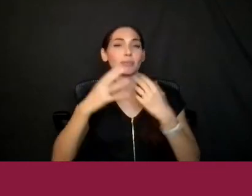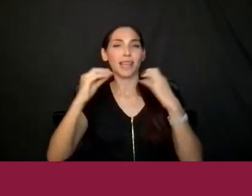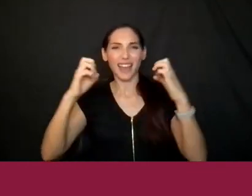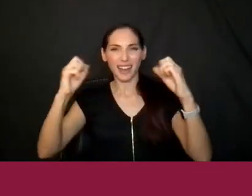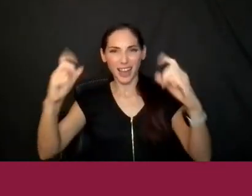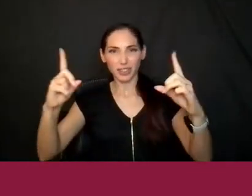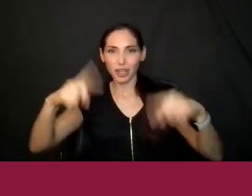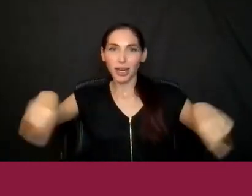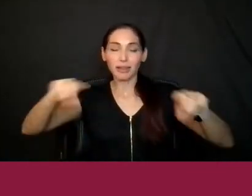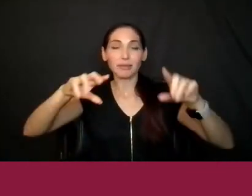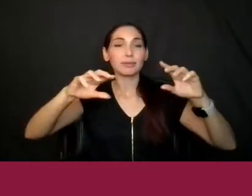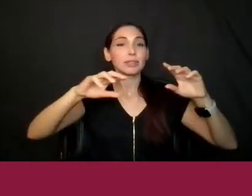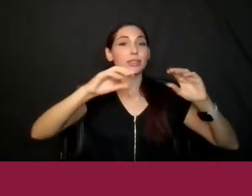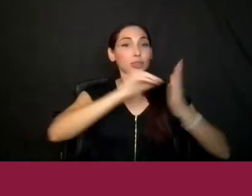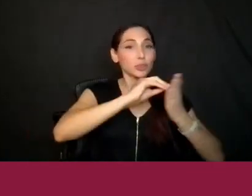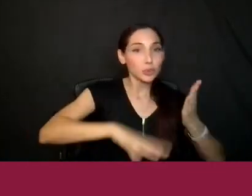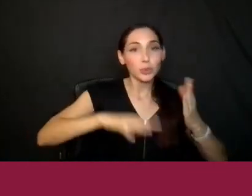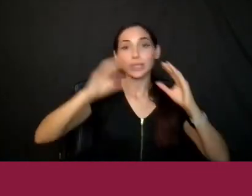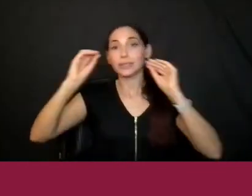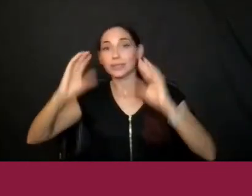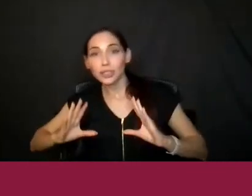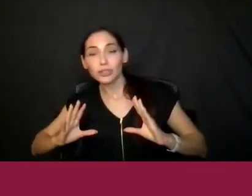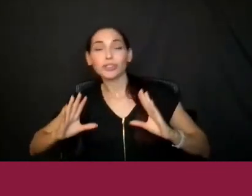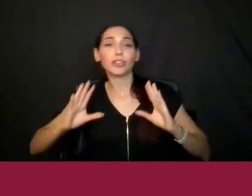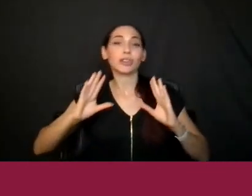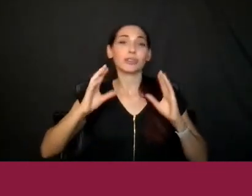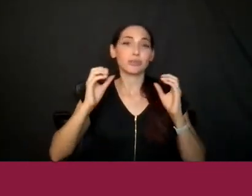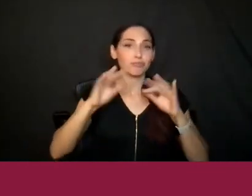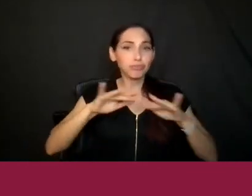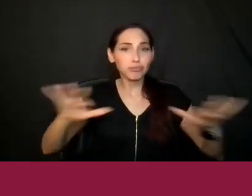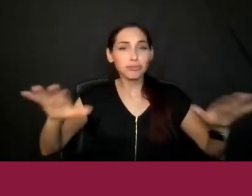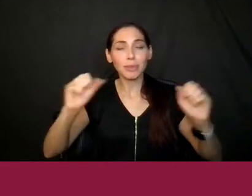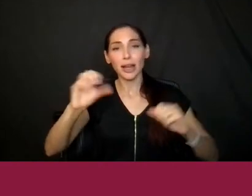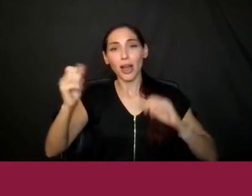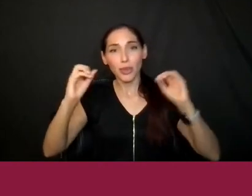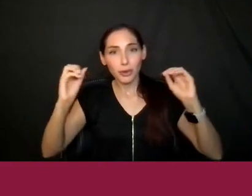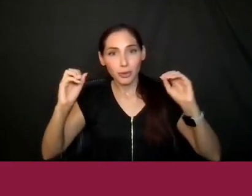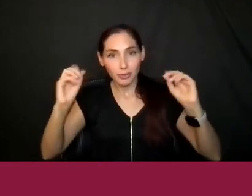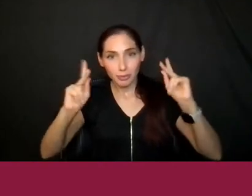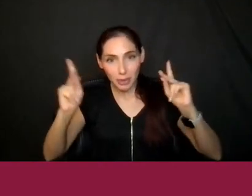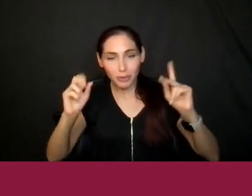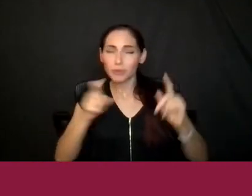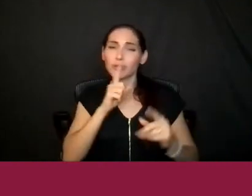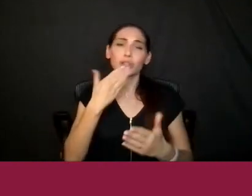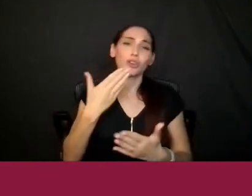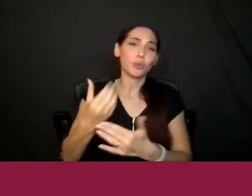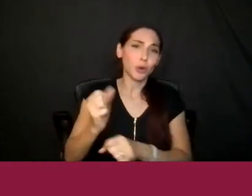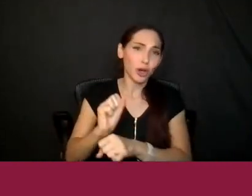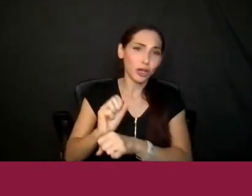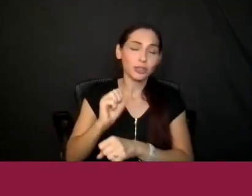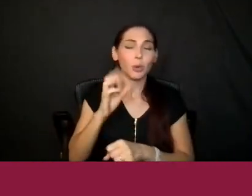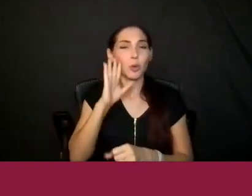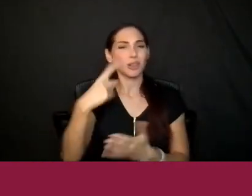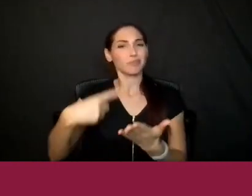and faculty and others. And so it's really good work, and we're going to be discussing this Thursday on our Academic